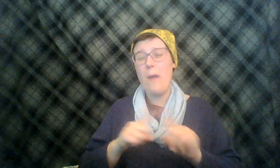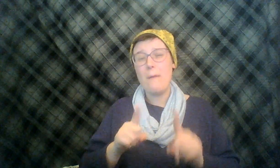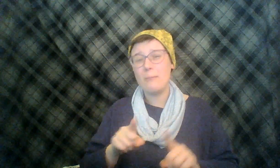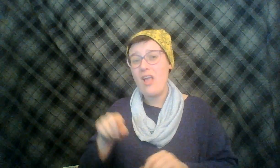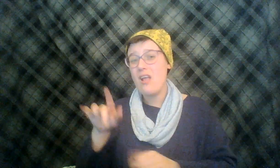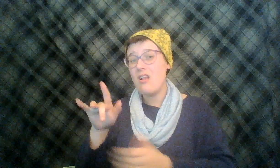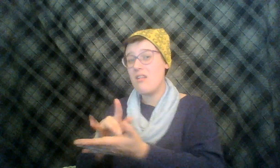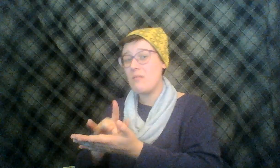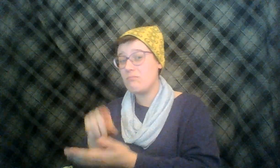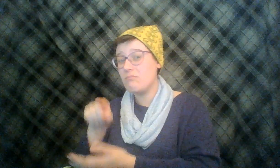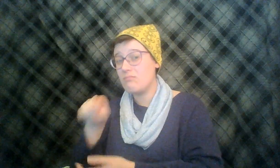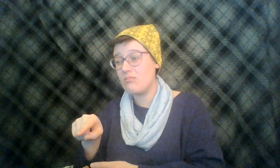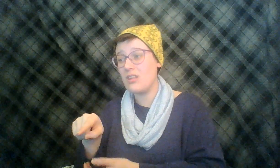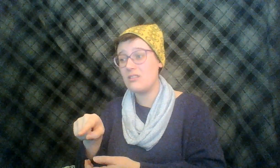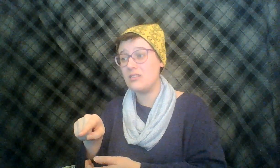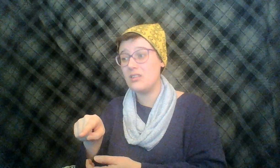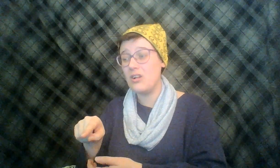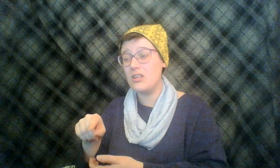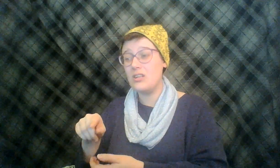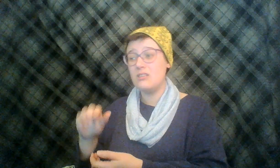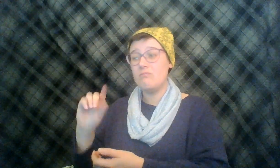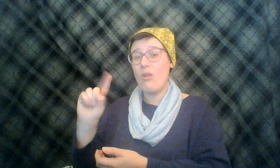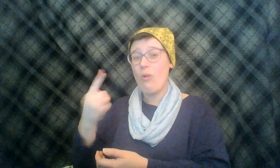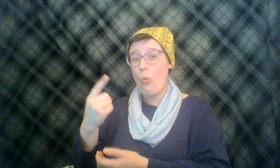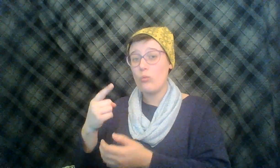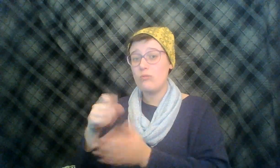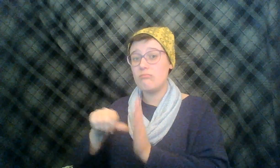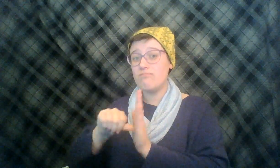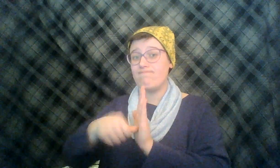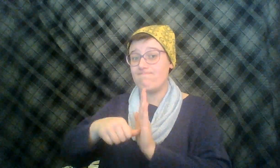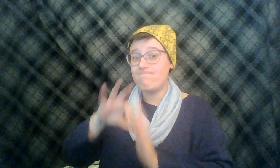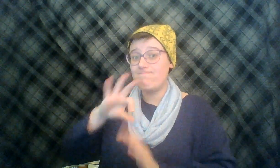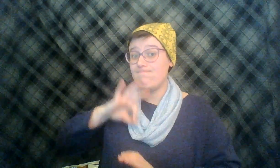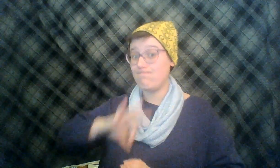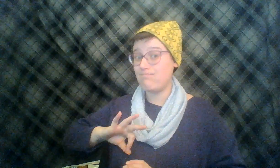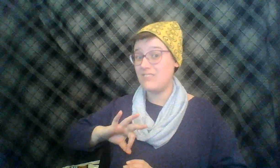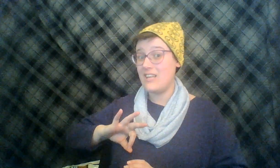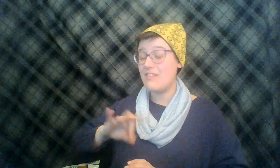But the medical community emphasizes only the benefits,